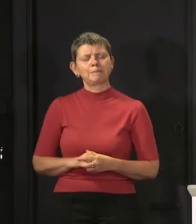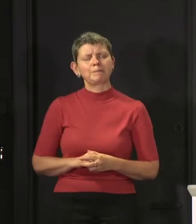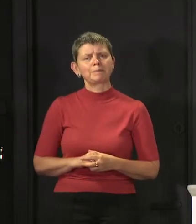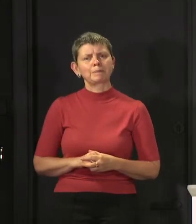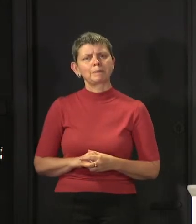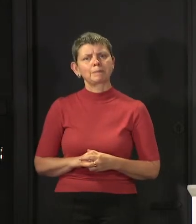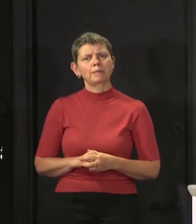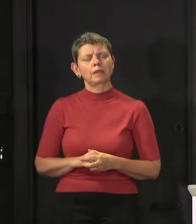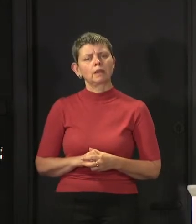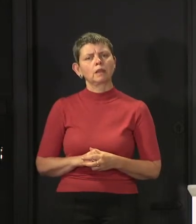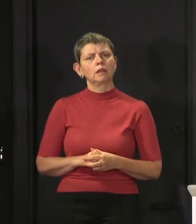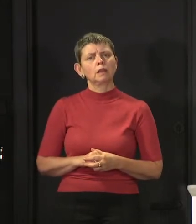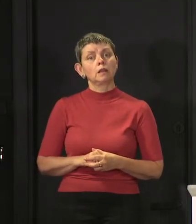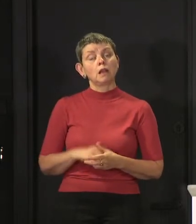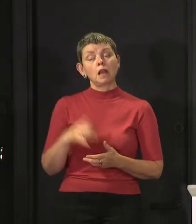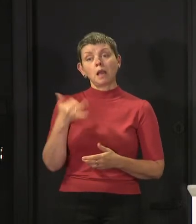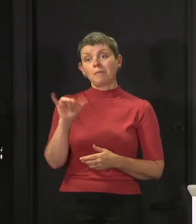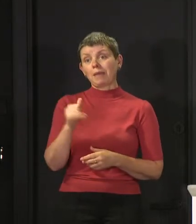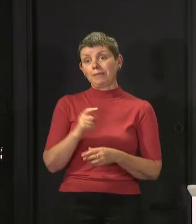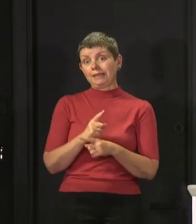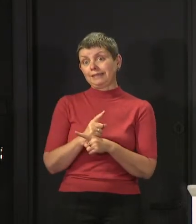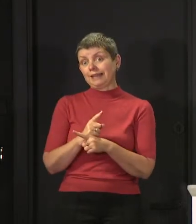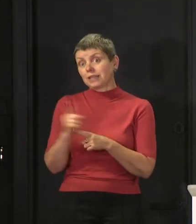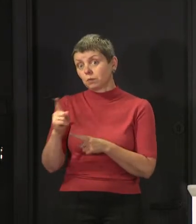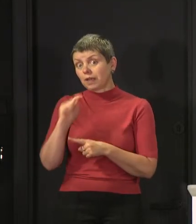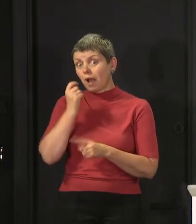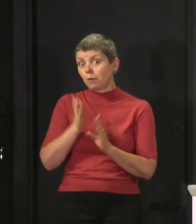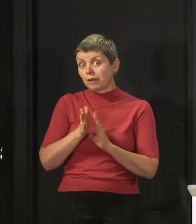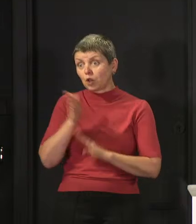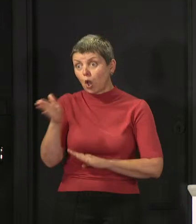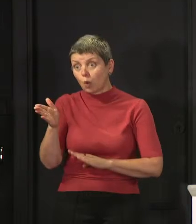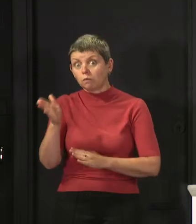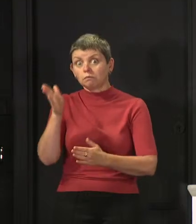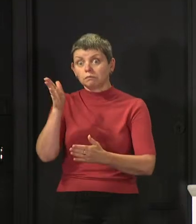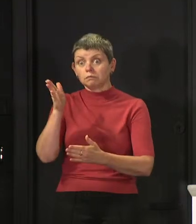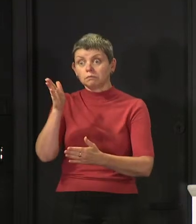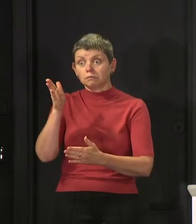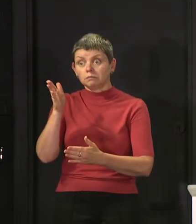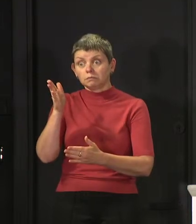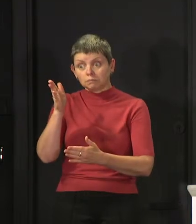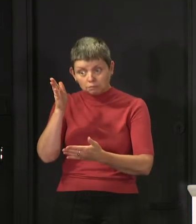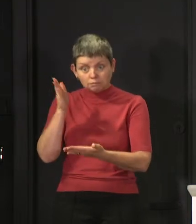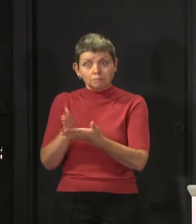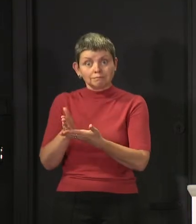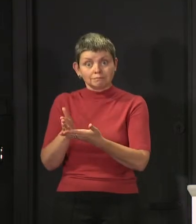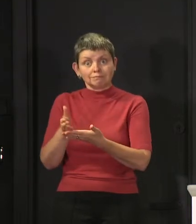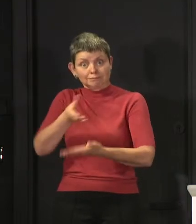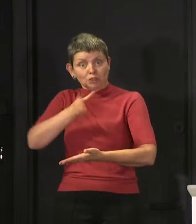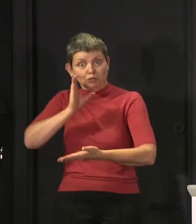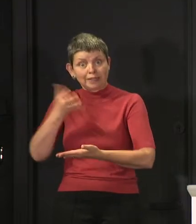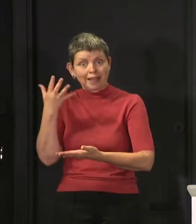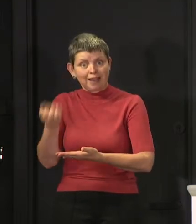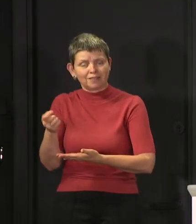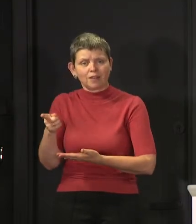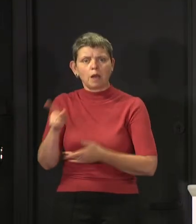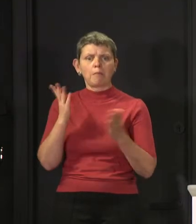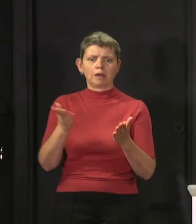be sometime next week I will get to go to a beer garden for a more sociable reason, but I have no firm plans on that front at the moment.